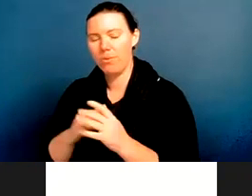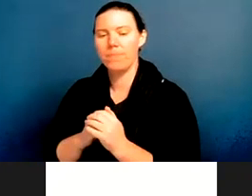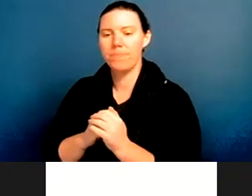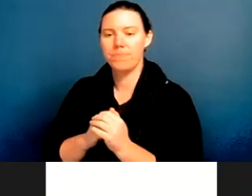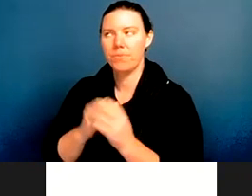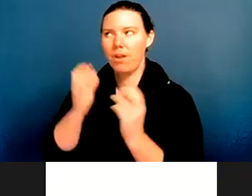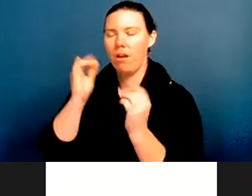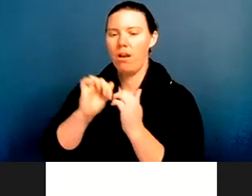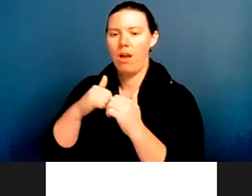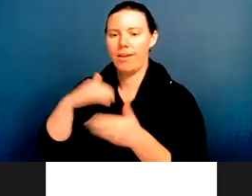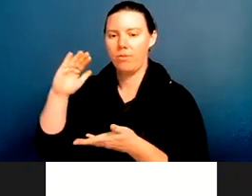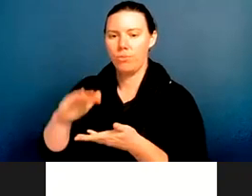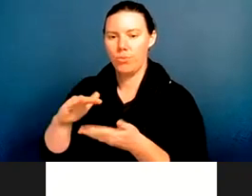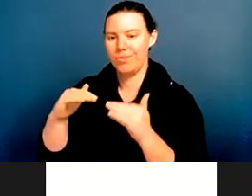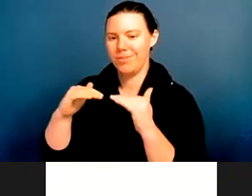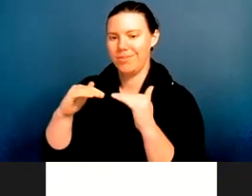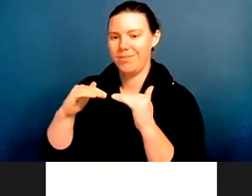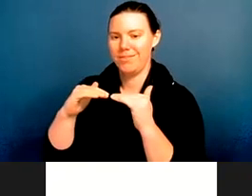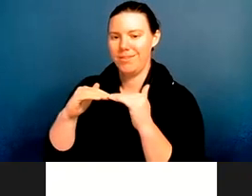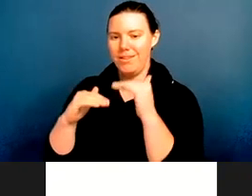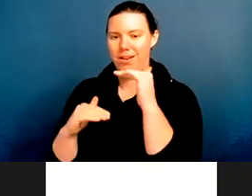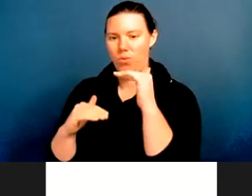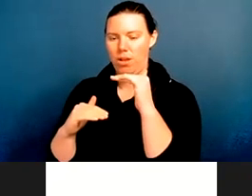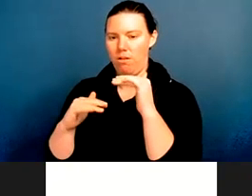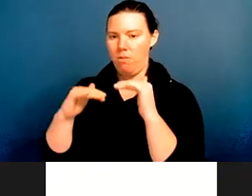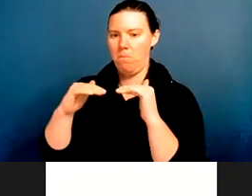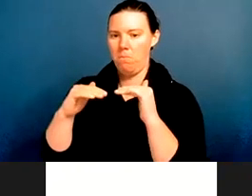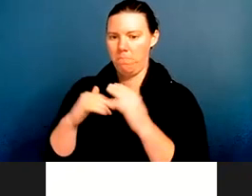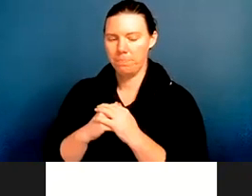So what do we need? Well, we wanna learn about your experiences.